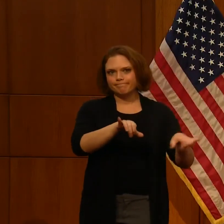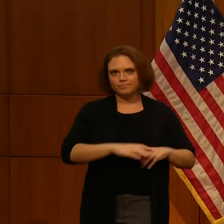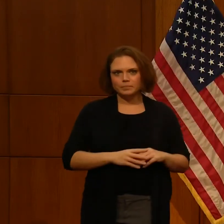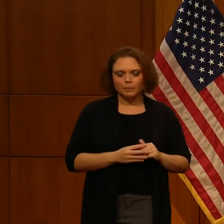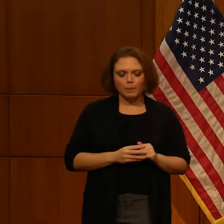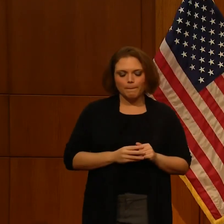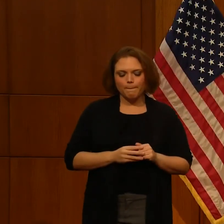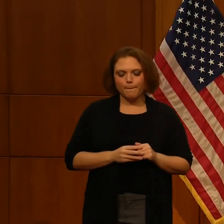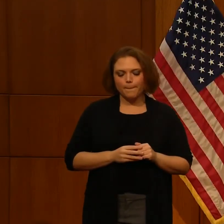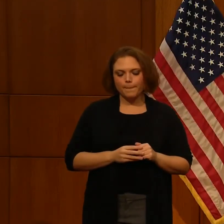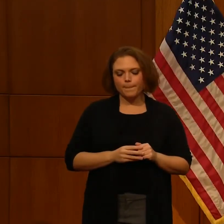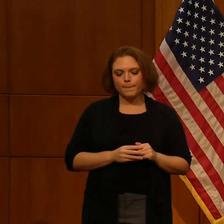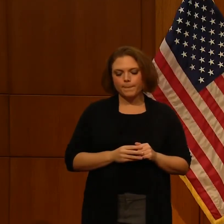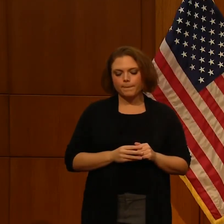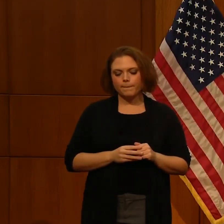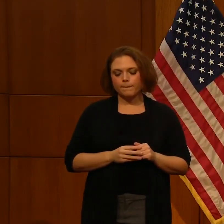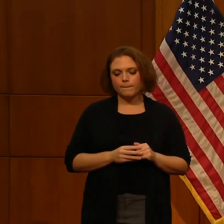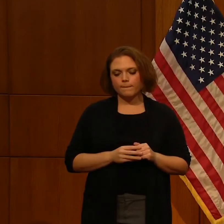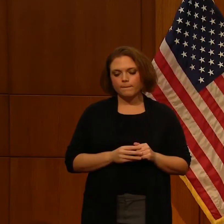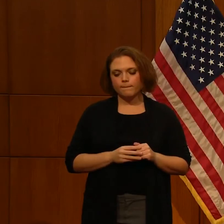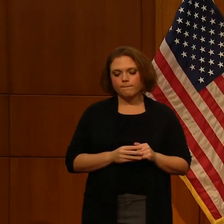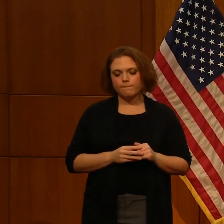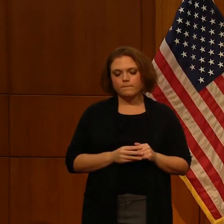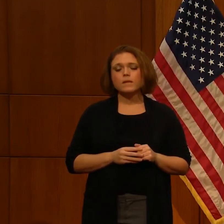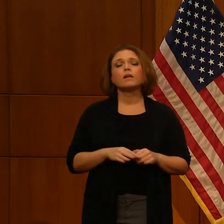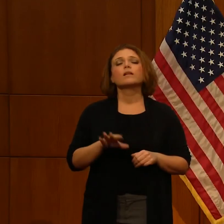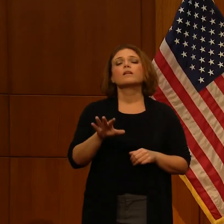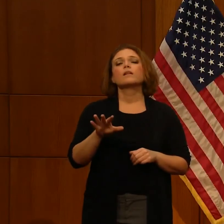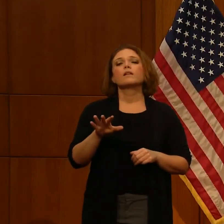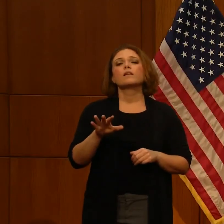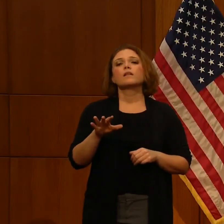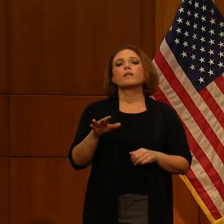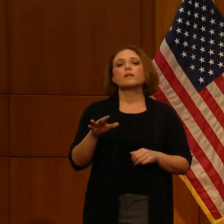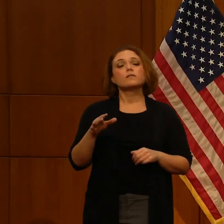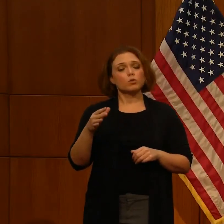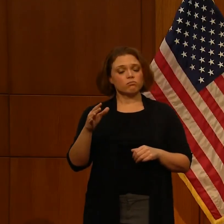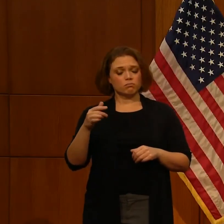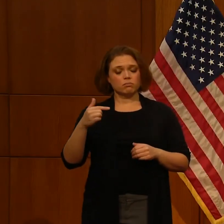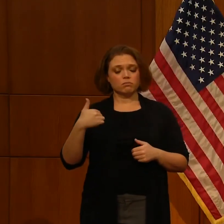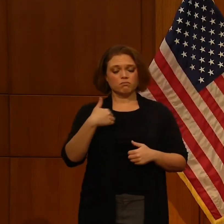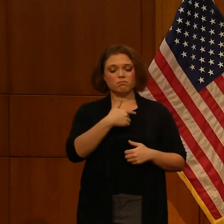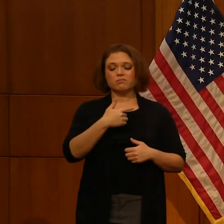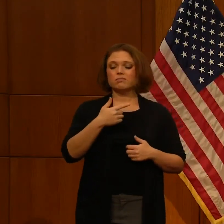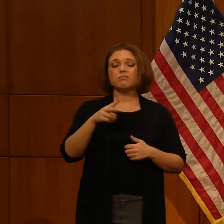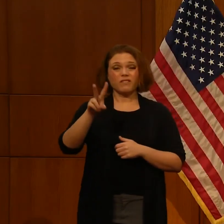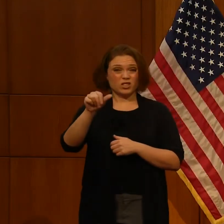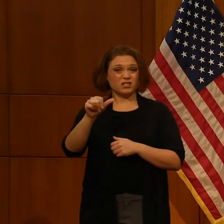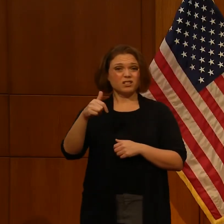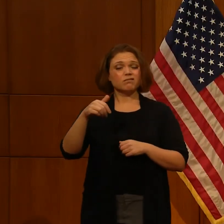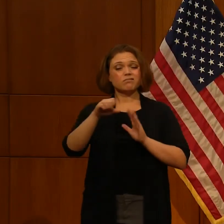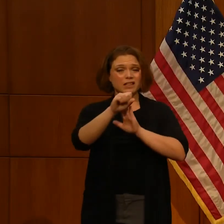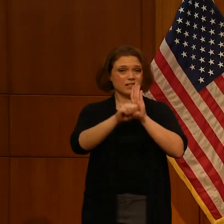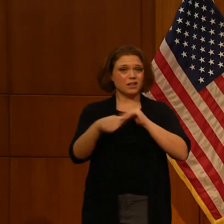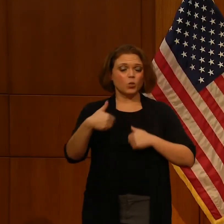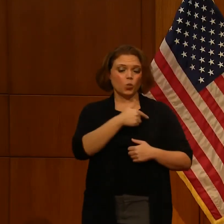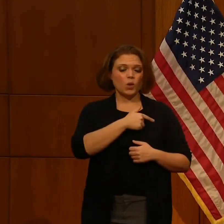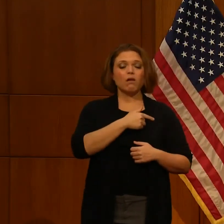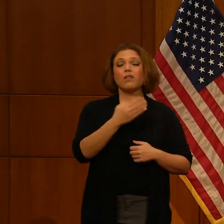AREN'T MUCH HIGHER. AS I SAID BEFORE, BY ONE IMPORTANT